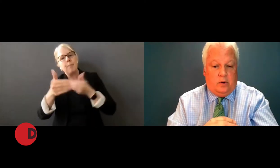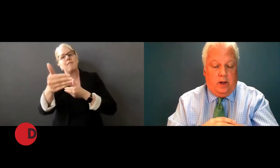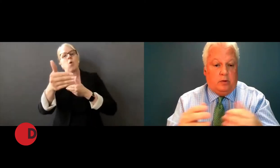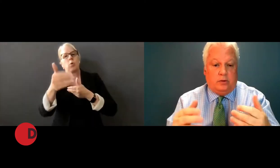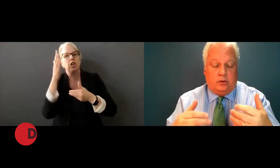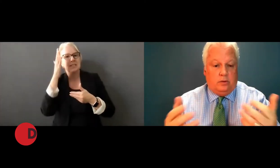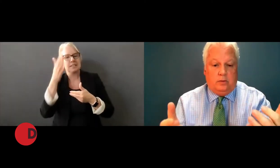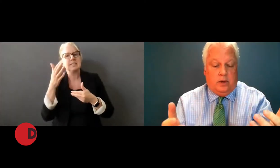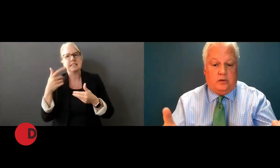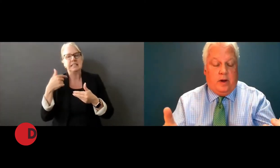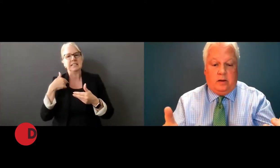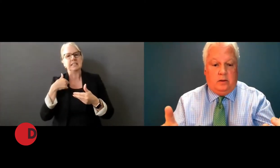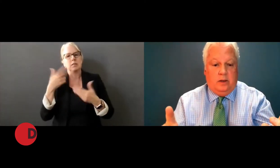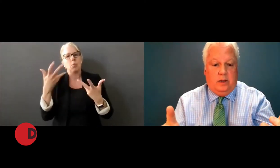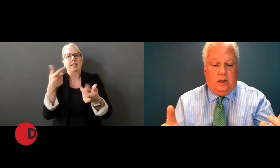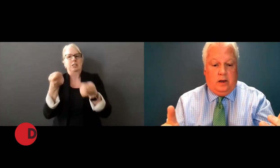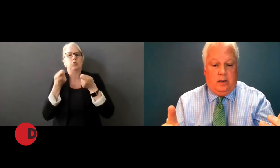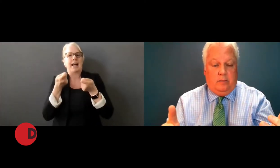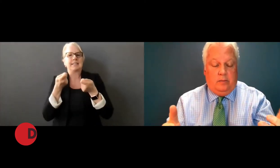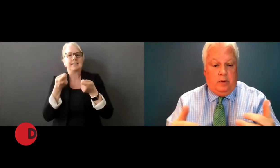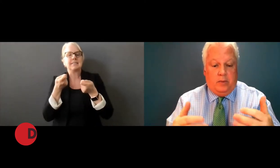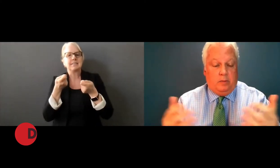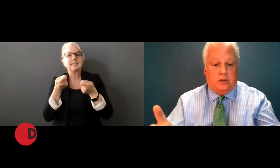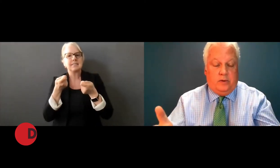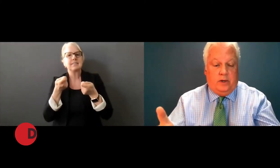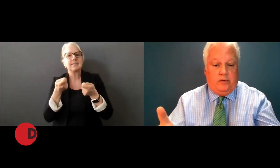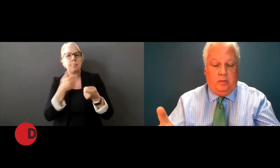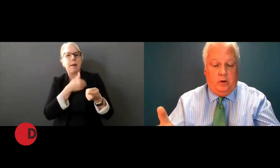I did mention that we hope, going forward,